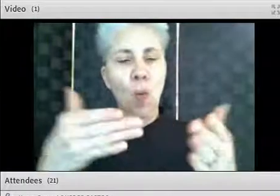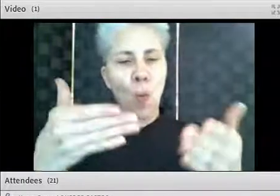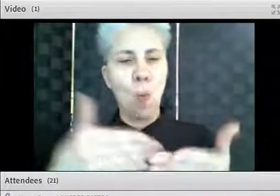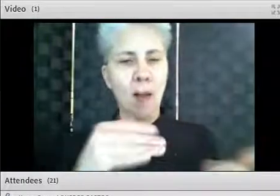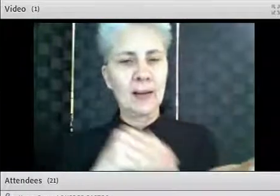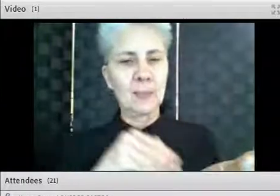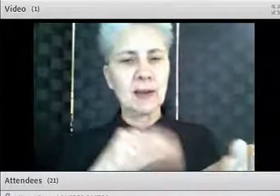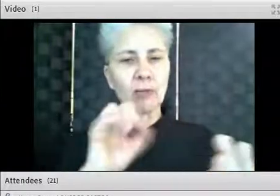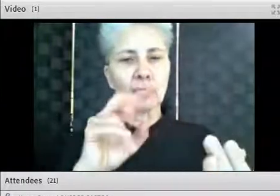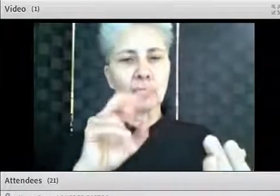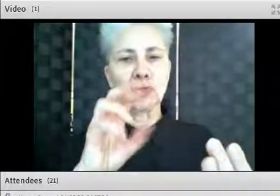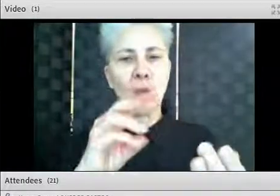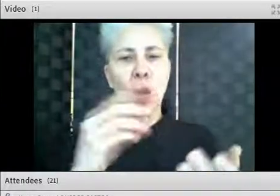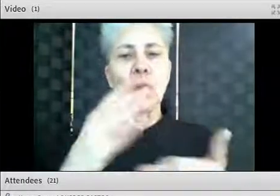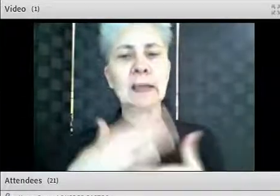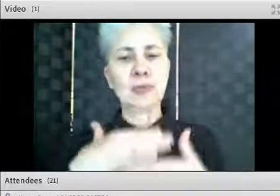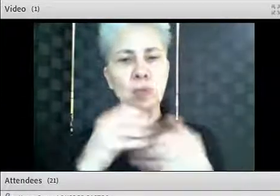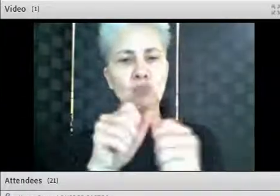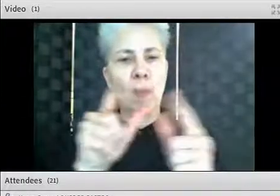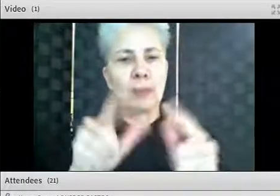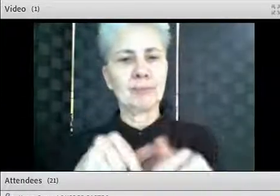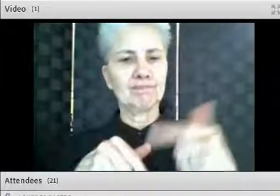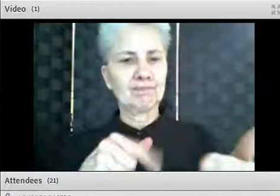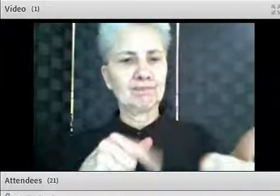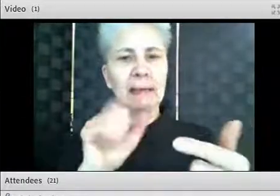and enjoy her webinar this morning. Karen.